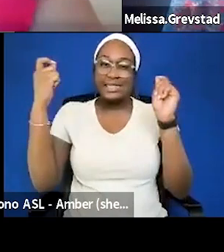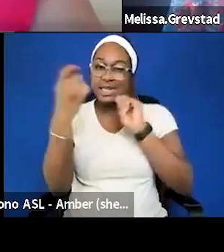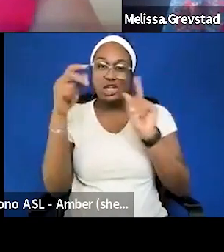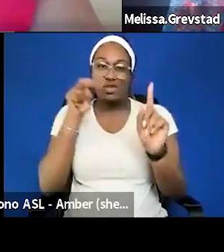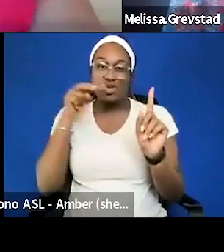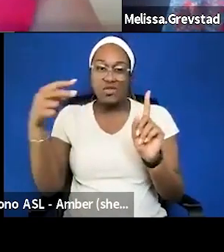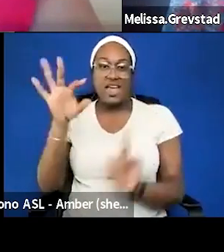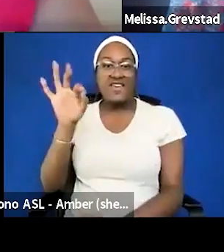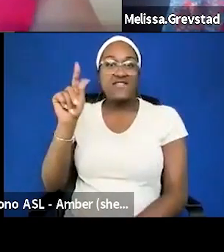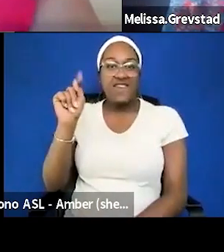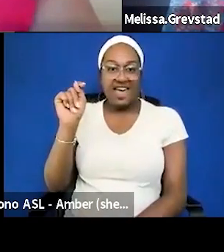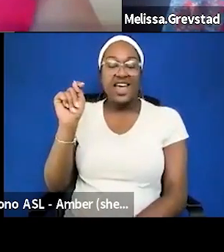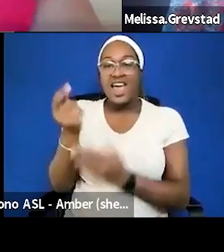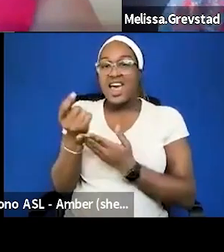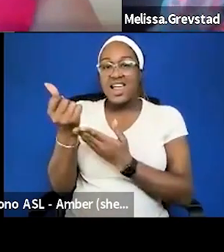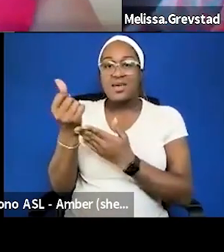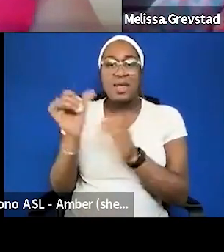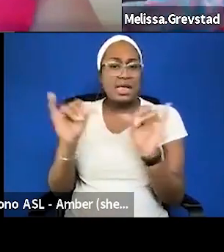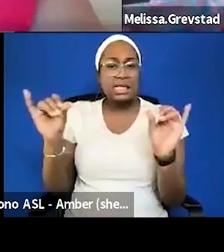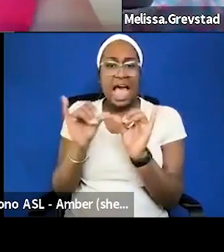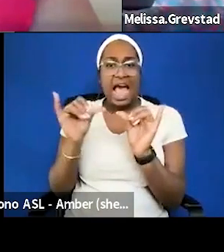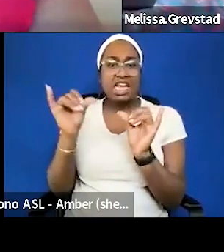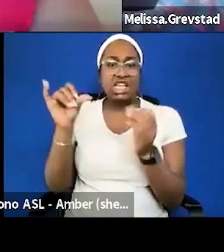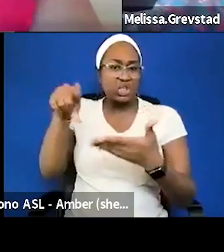and eliminating size discrimination for over 50 years.